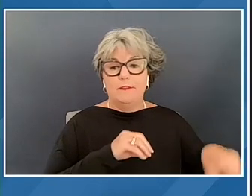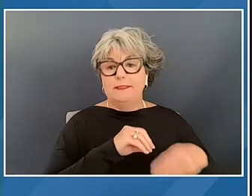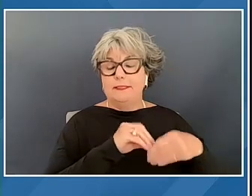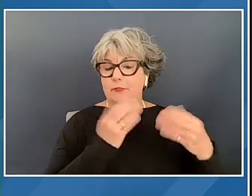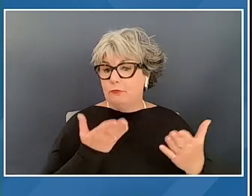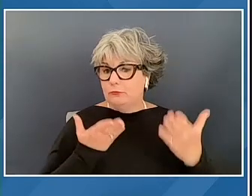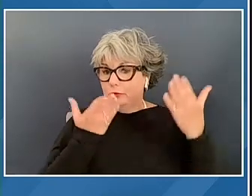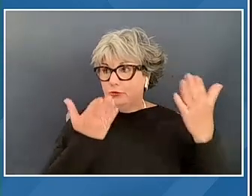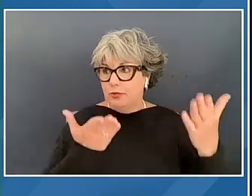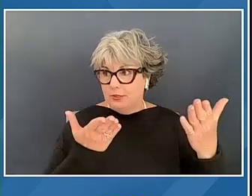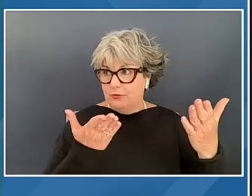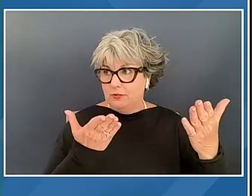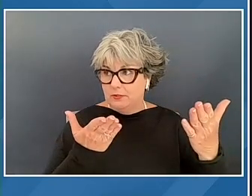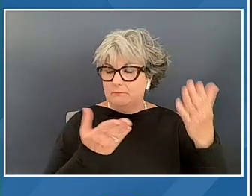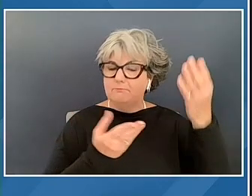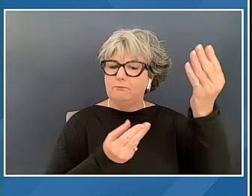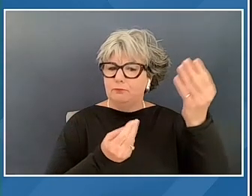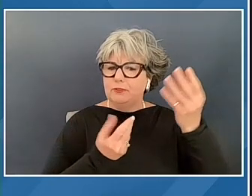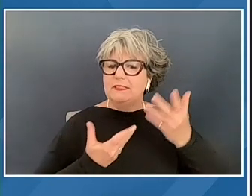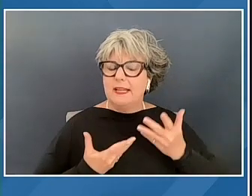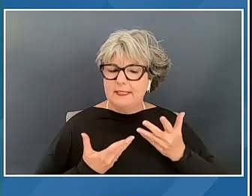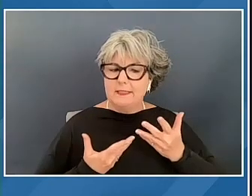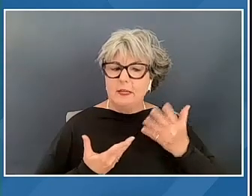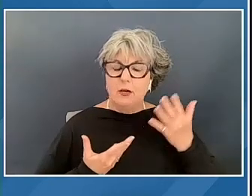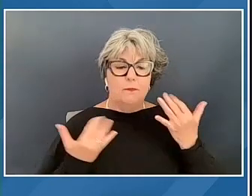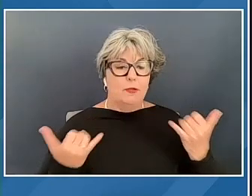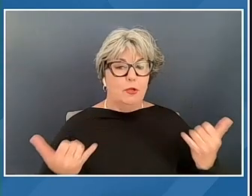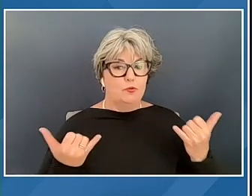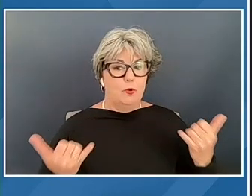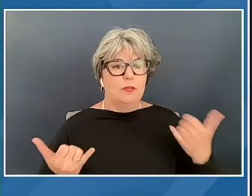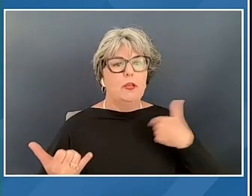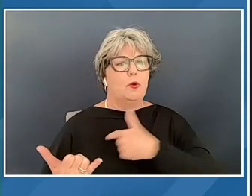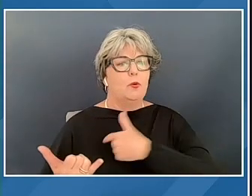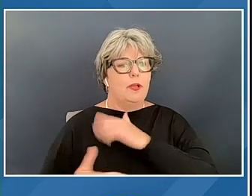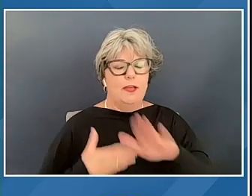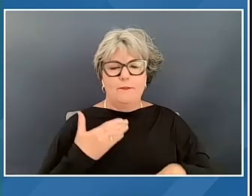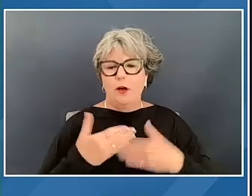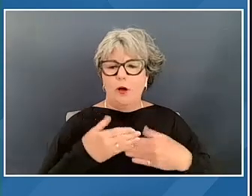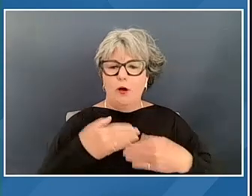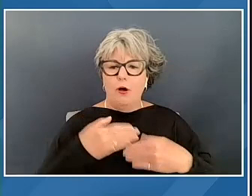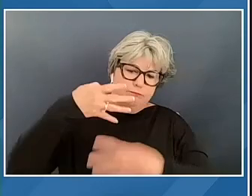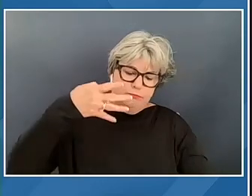please let us know because right now we do have all of those things available to our borrowers.